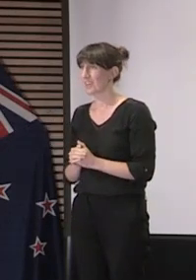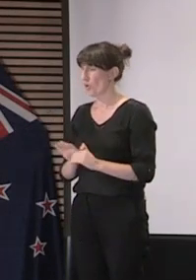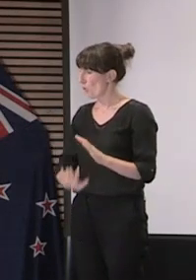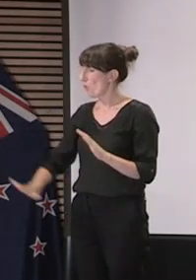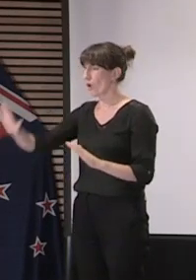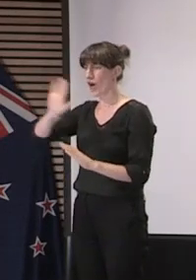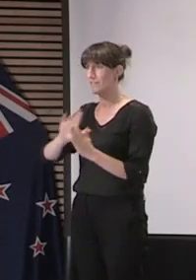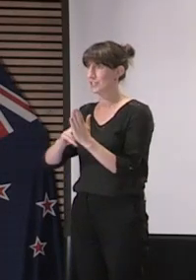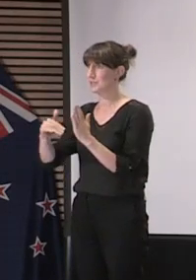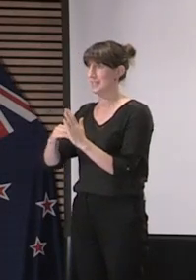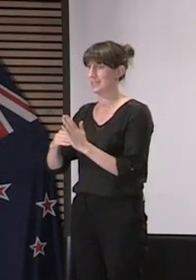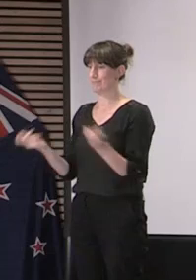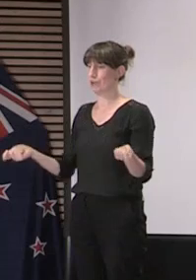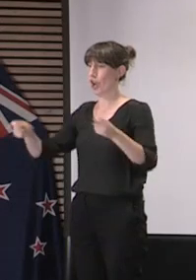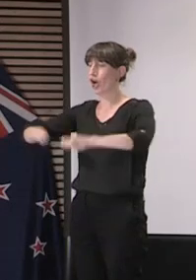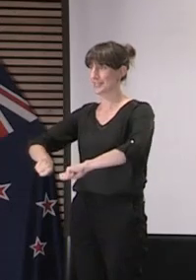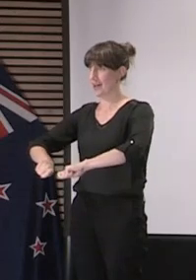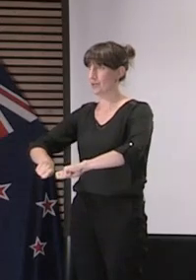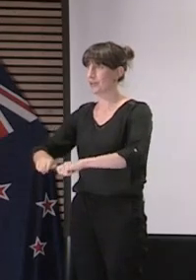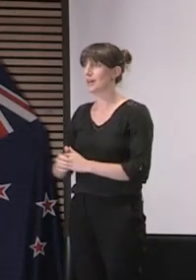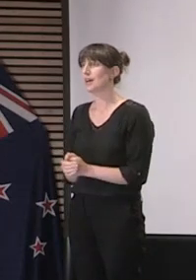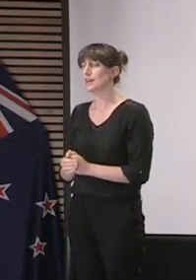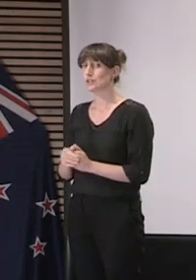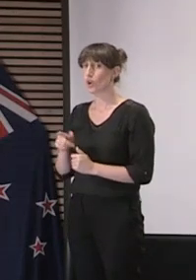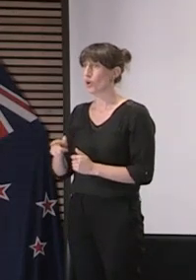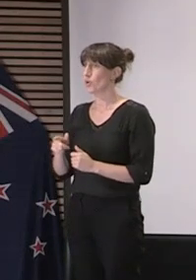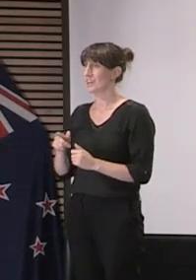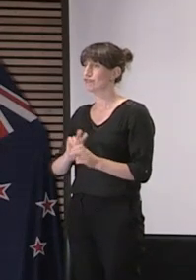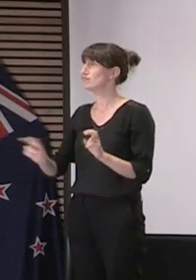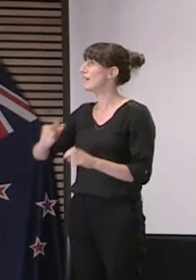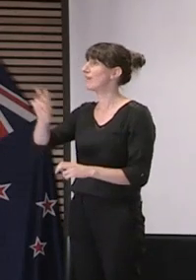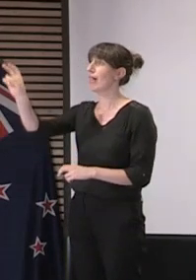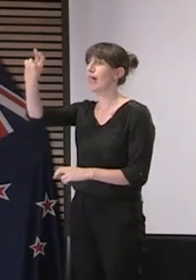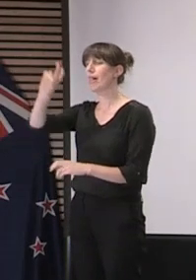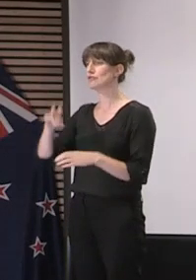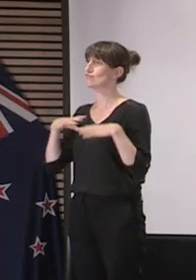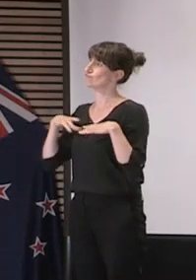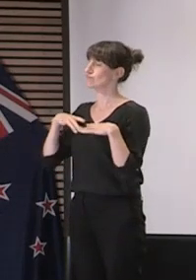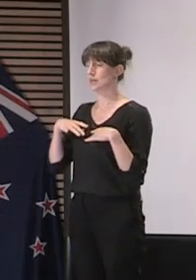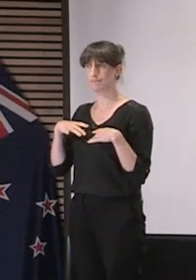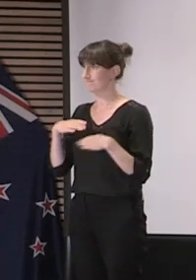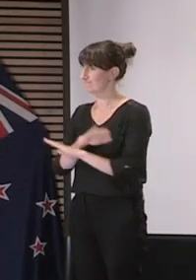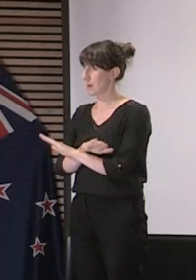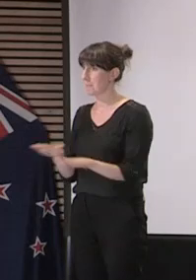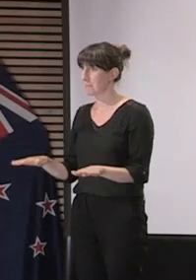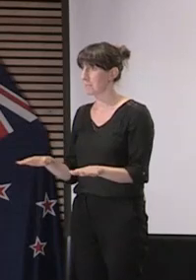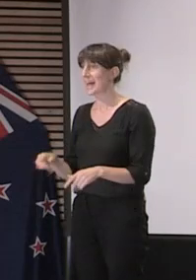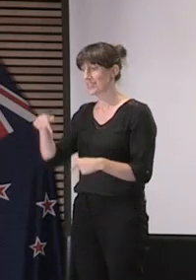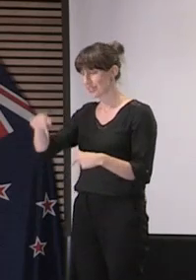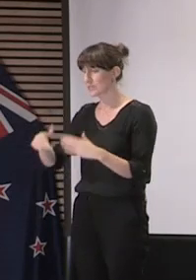lockdown at the moment. This